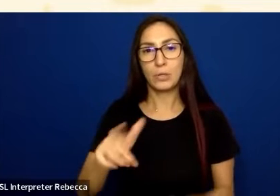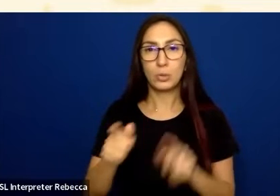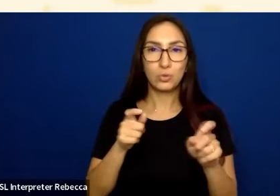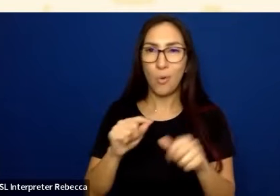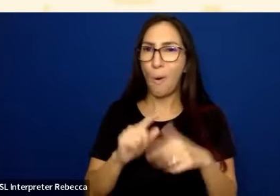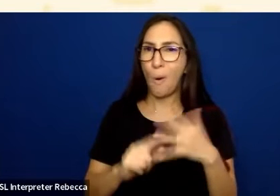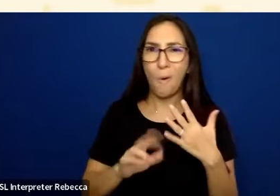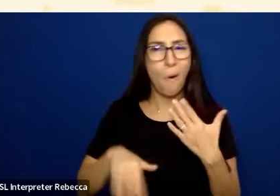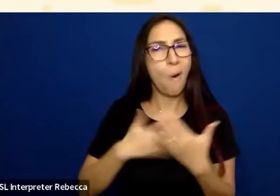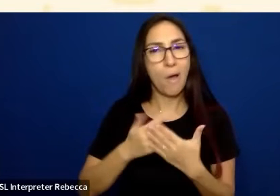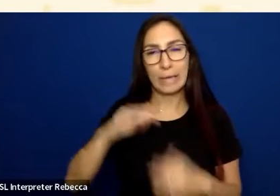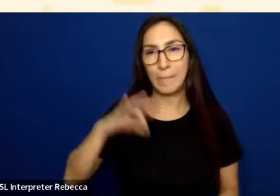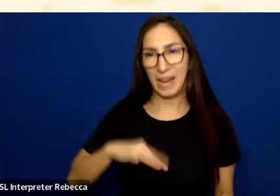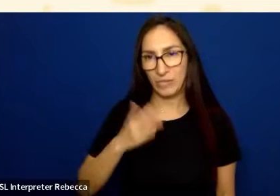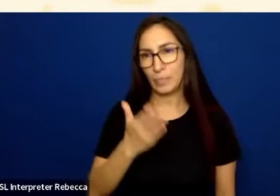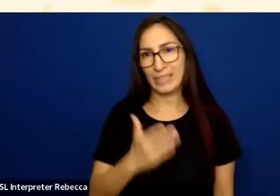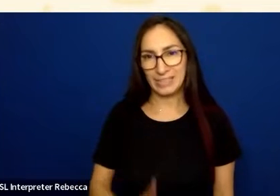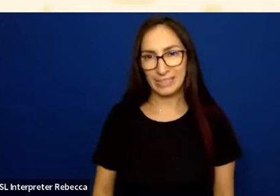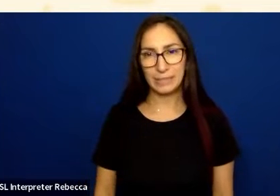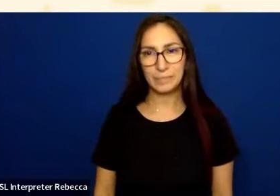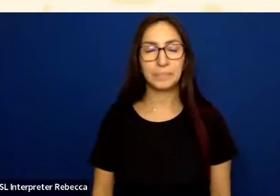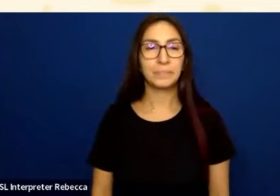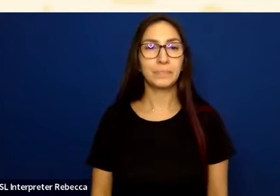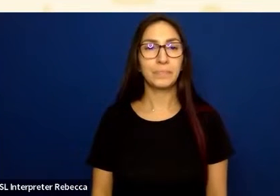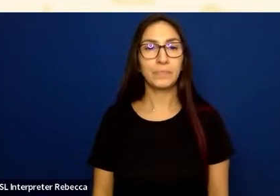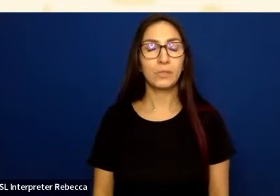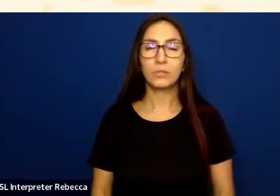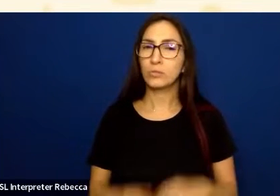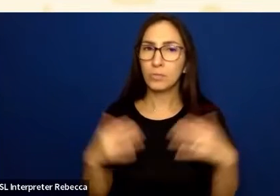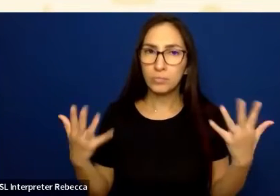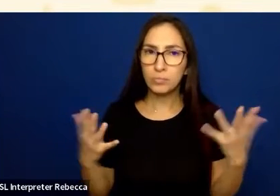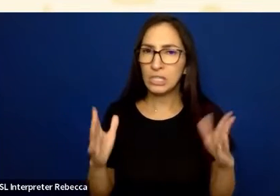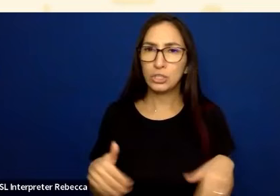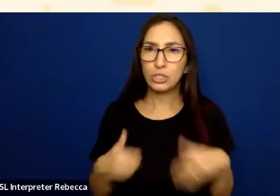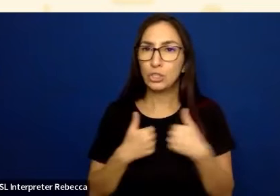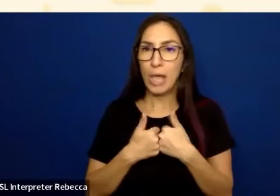So above the challenges that people who use a keyboard generally face